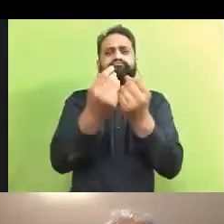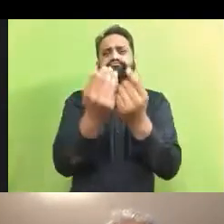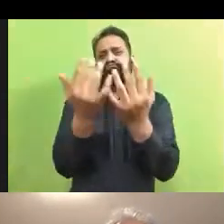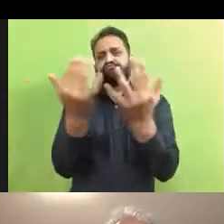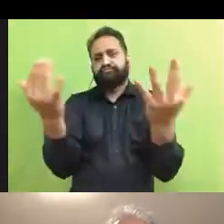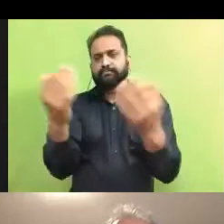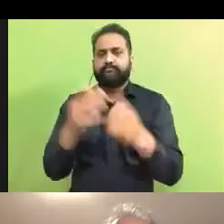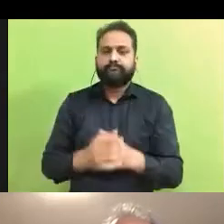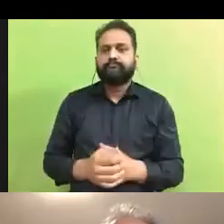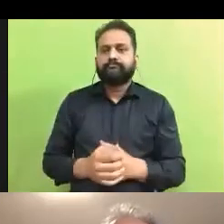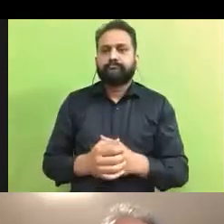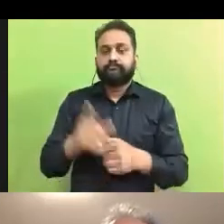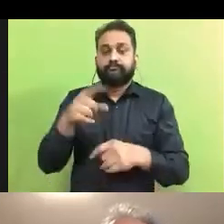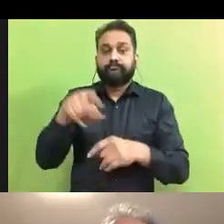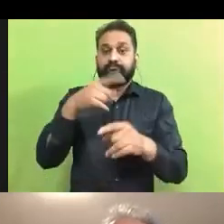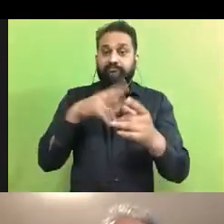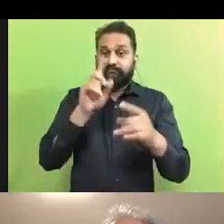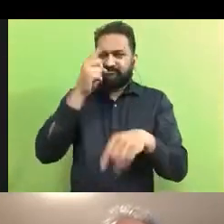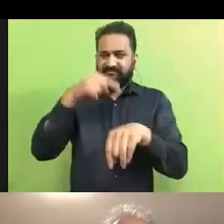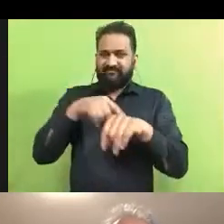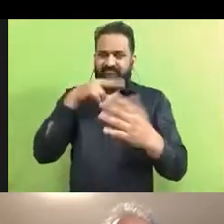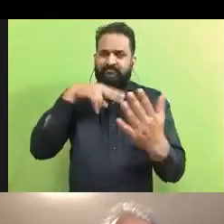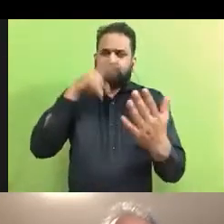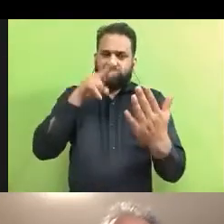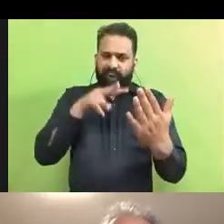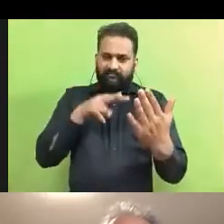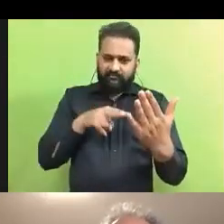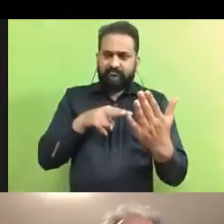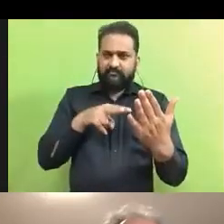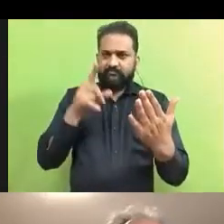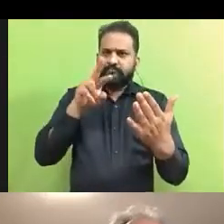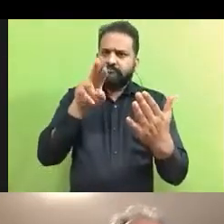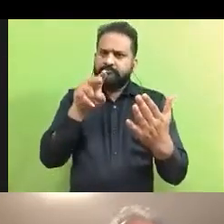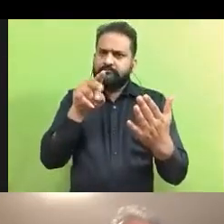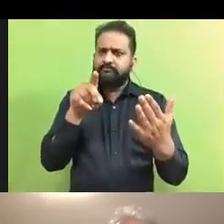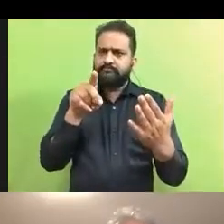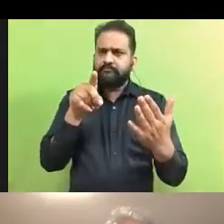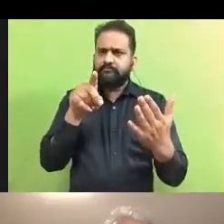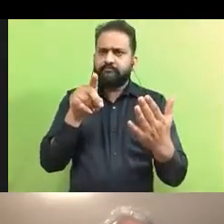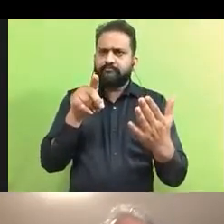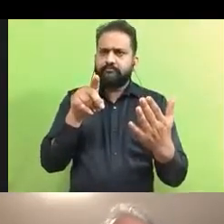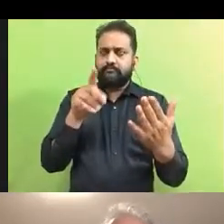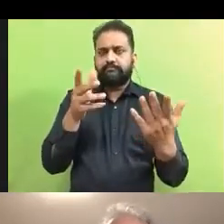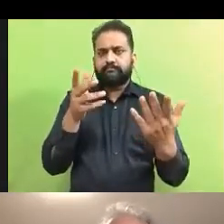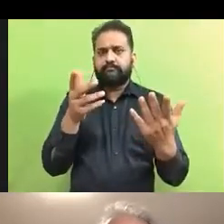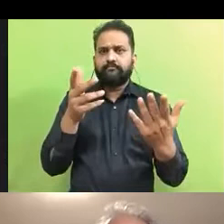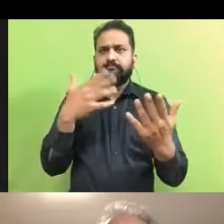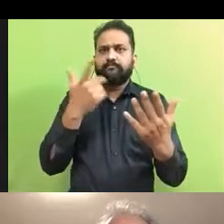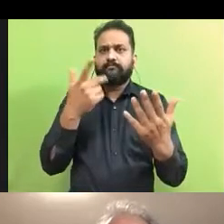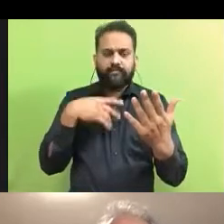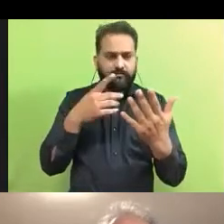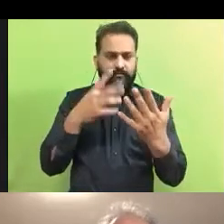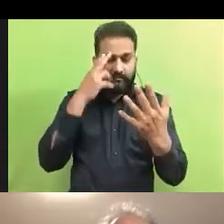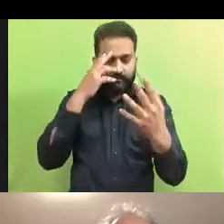when you read for the first time you will be totally like you know lost and you do not know